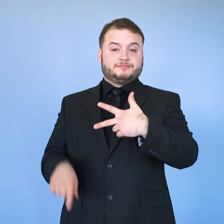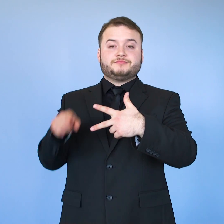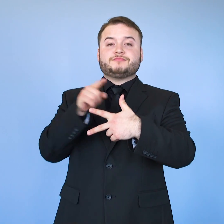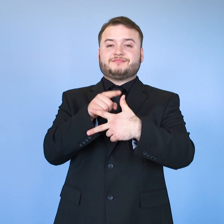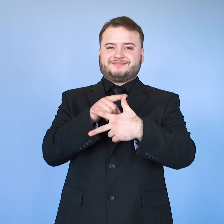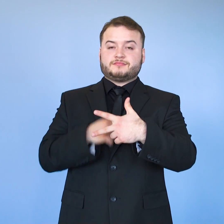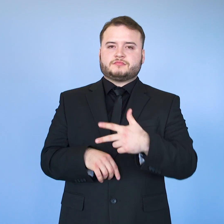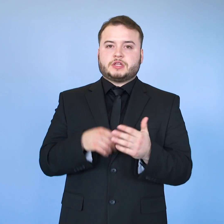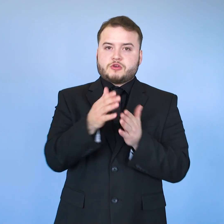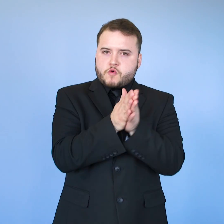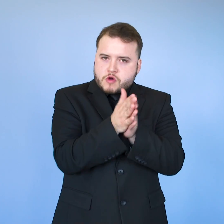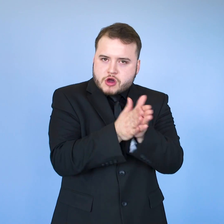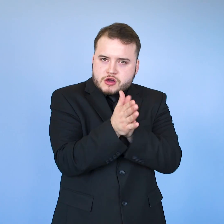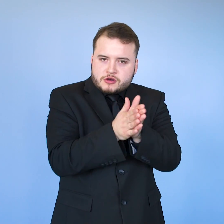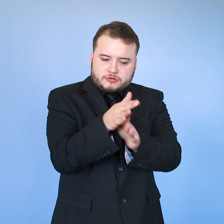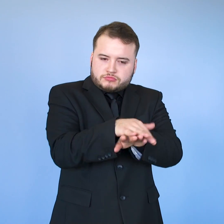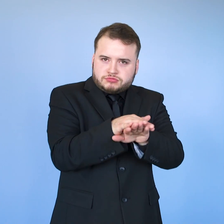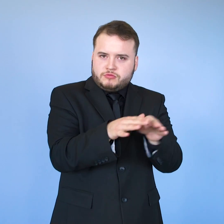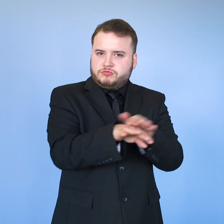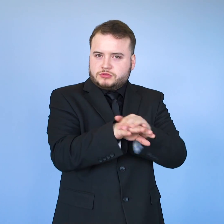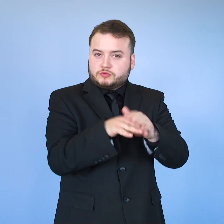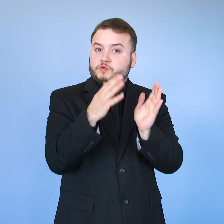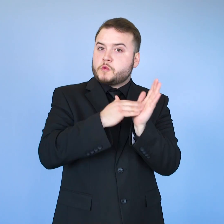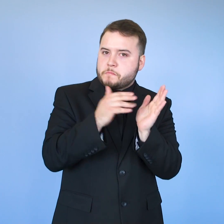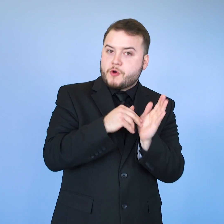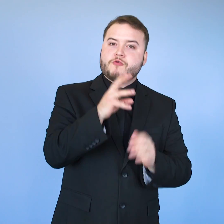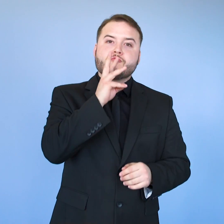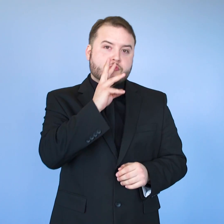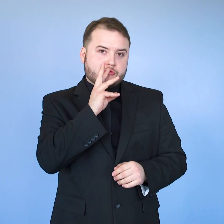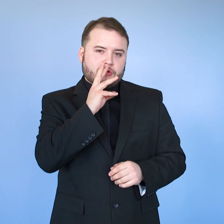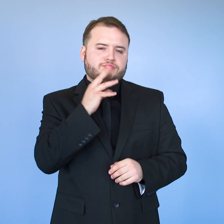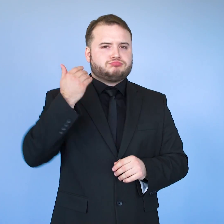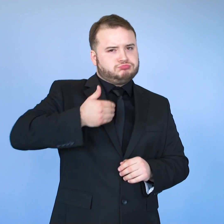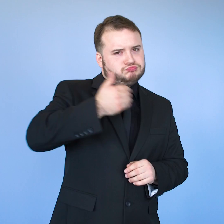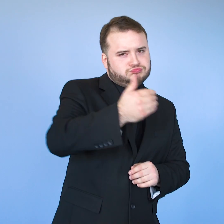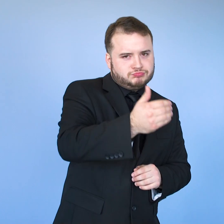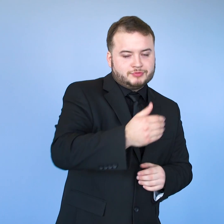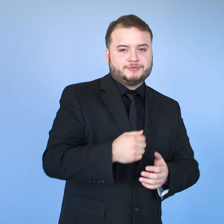Wash your hands often and well with soap and water.